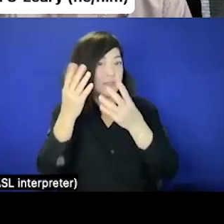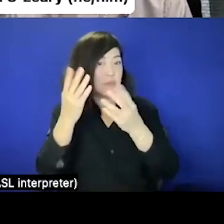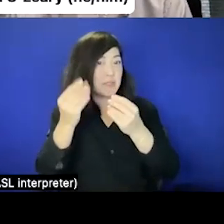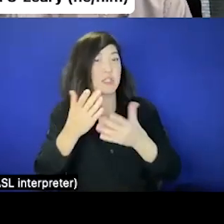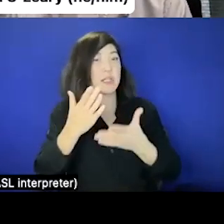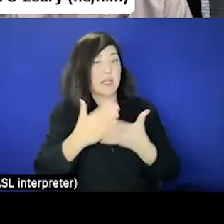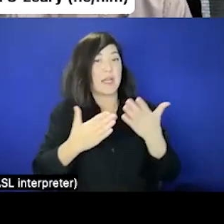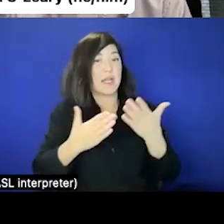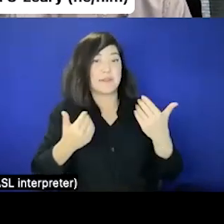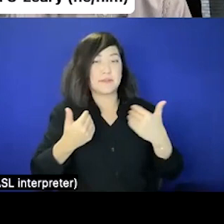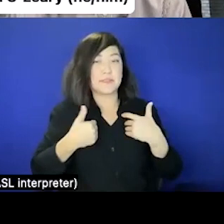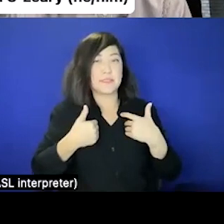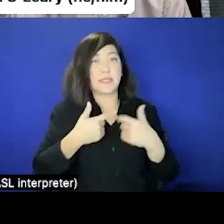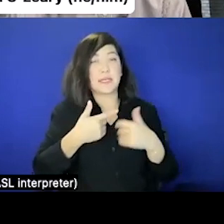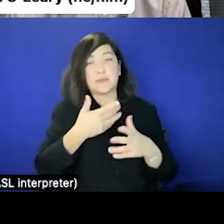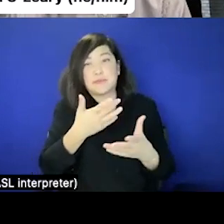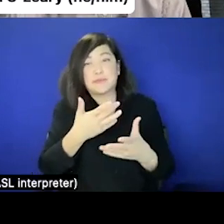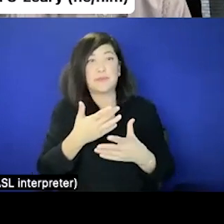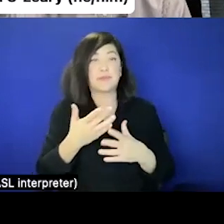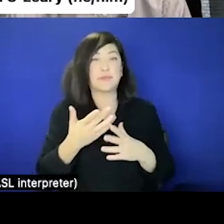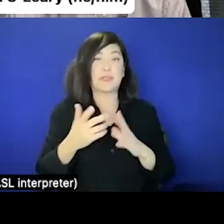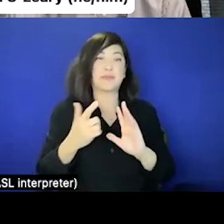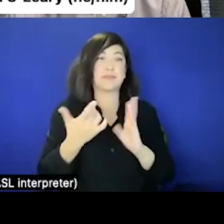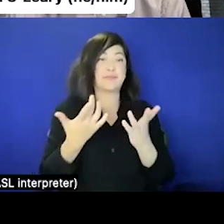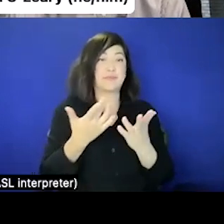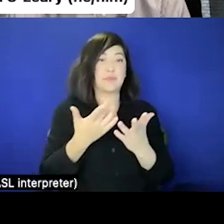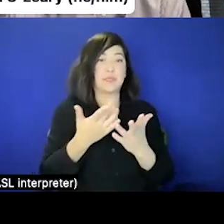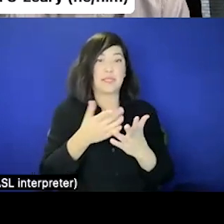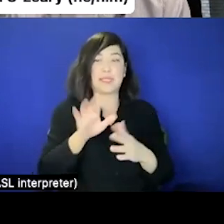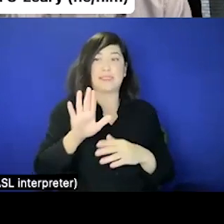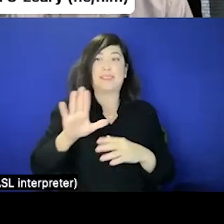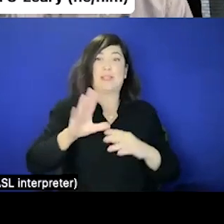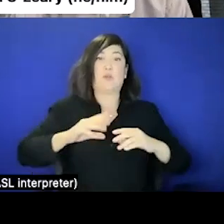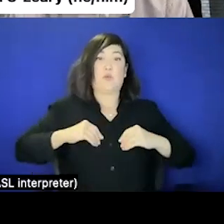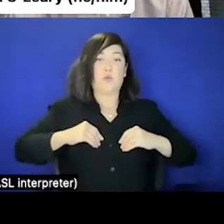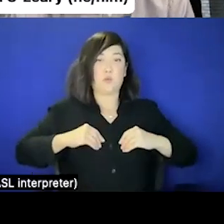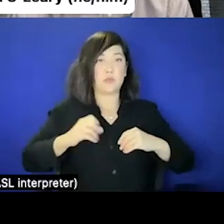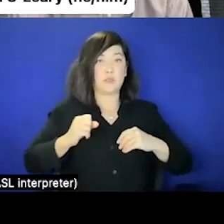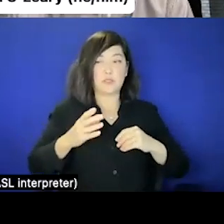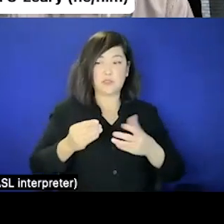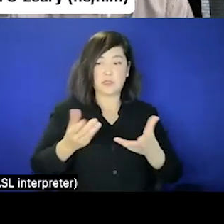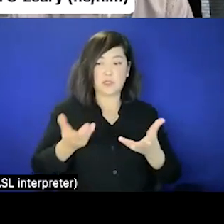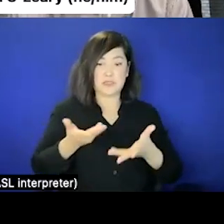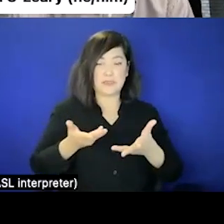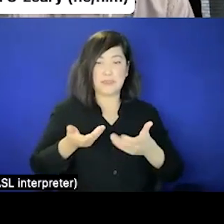repositories that can be queried in a consistent way, you lack transparency,